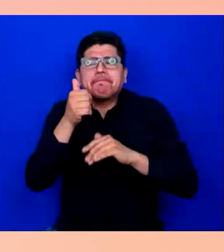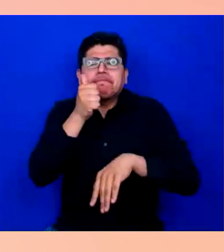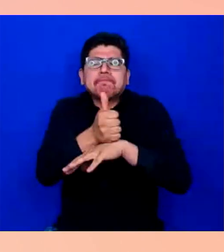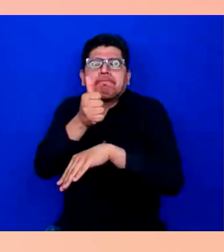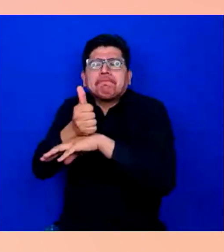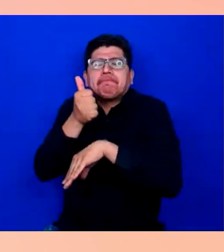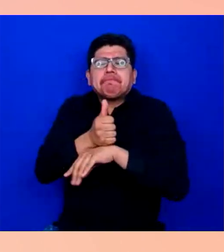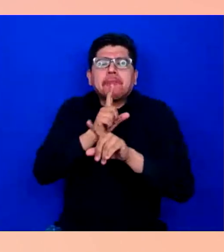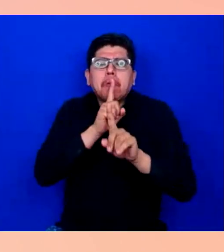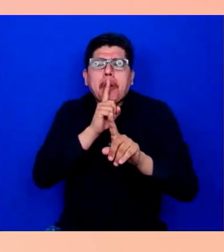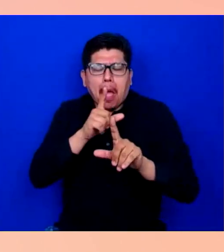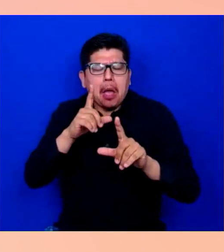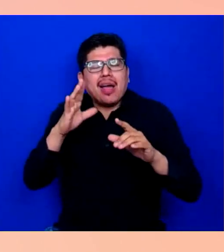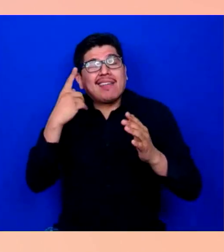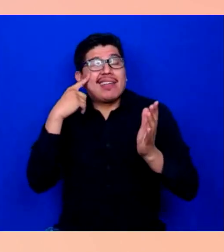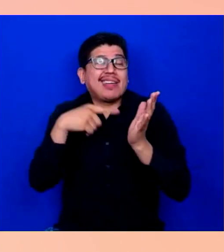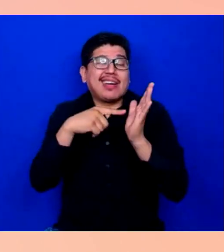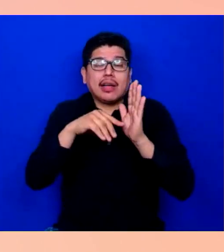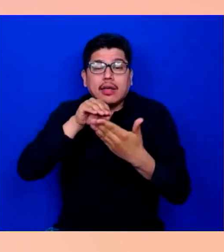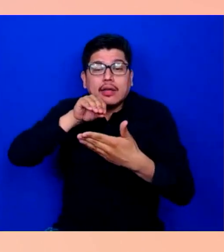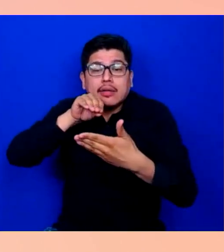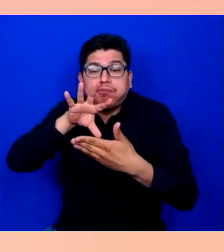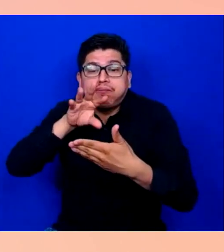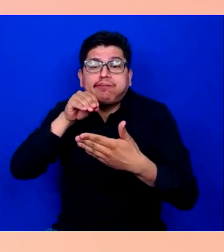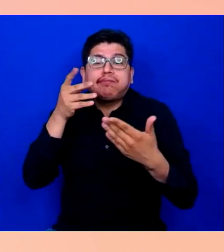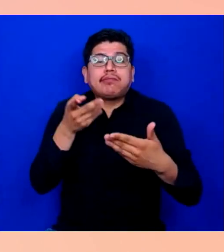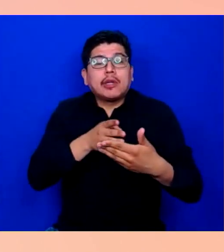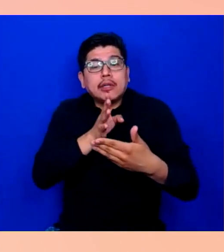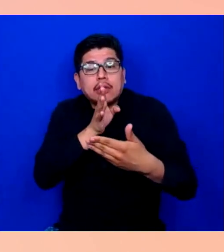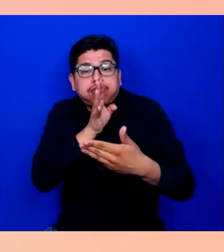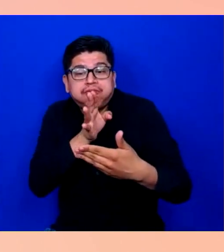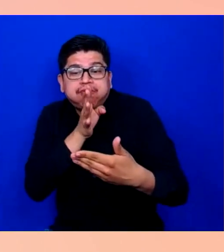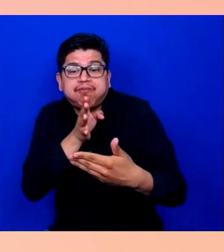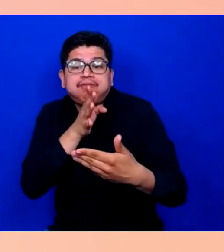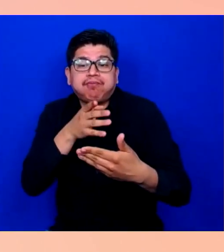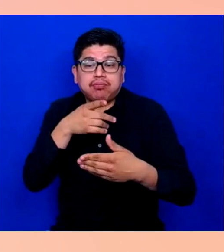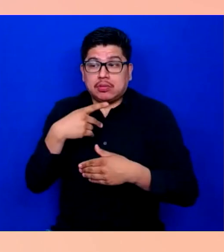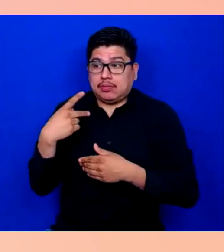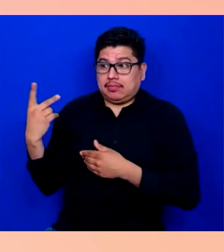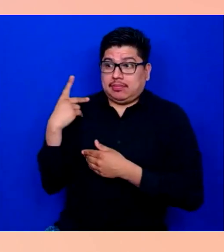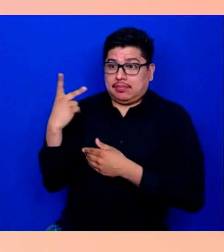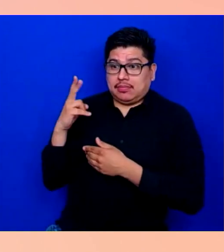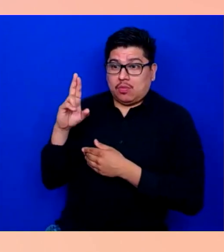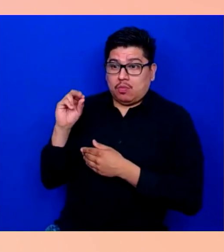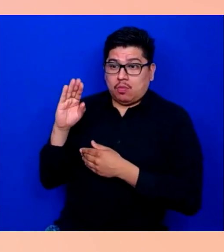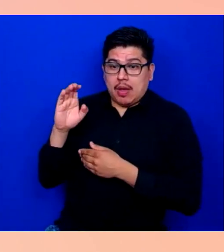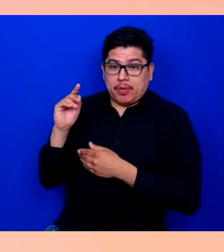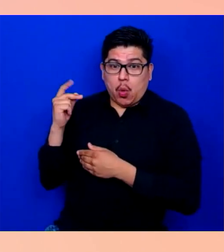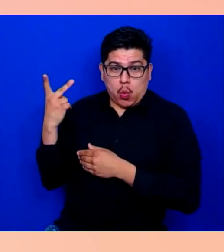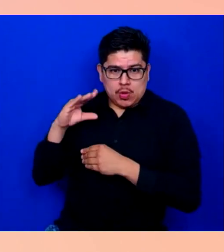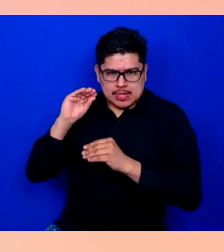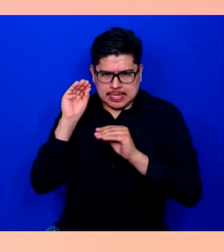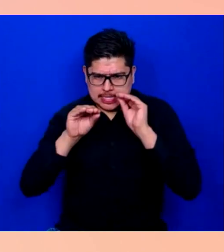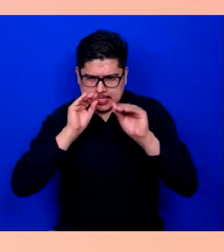But me and Roberto both added in some specific commands for our workflow and that is where the magic really starts to come through.